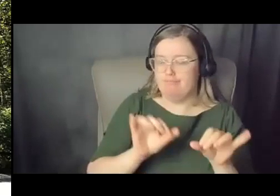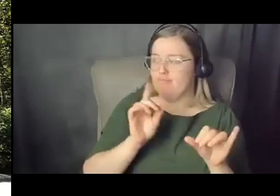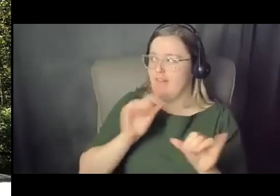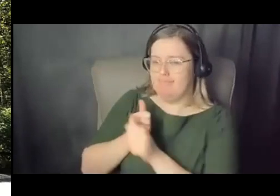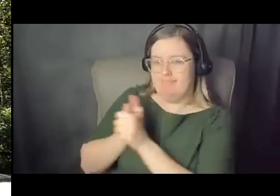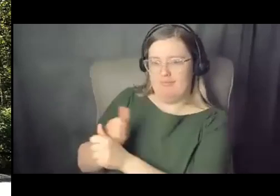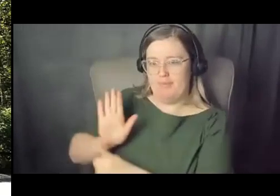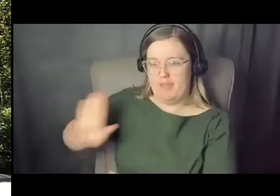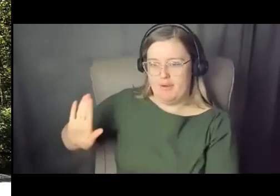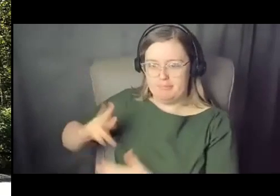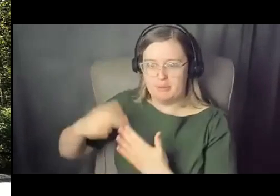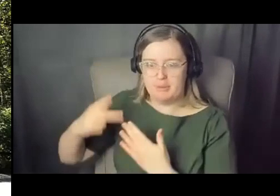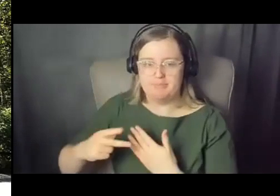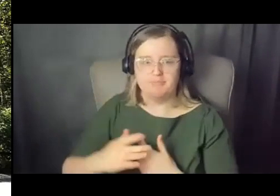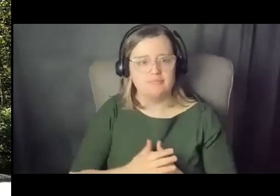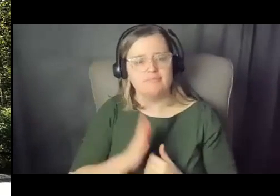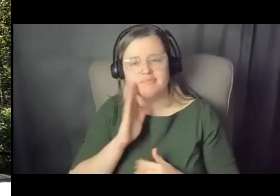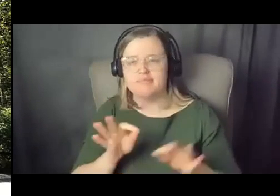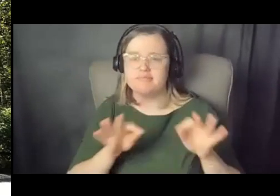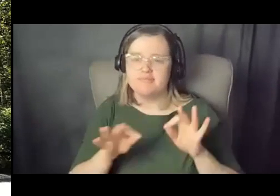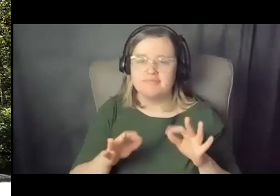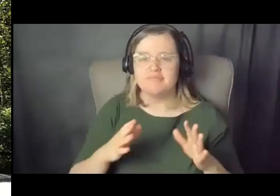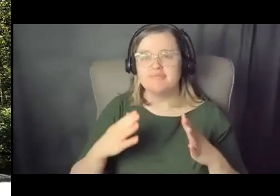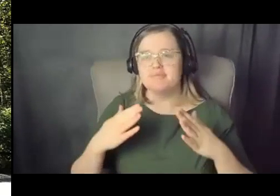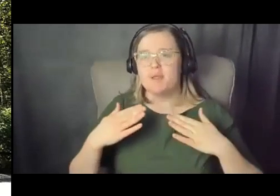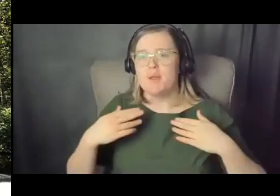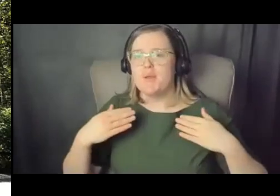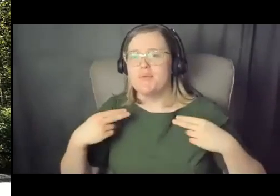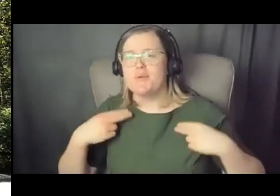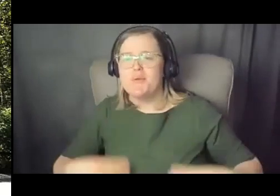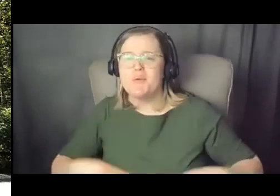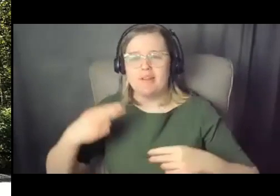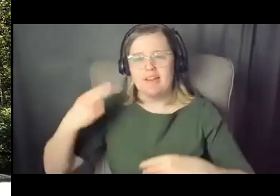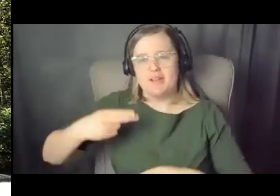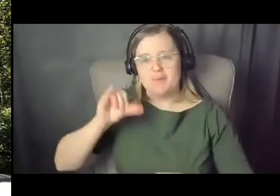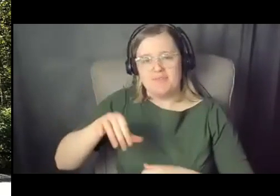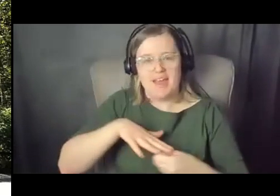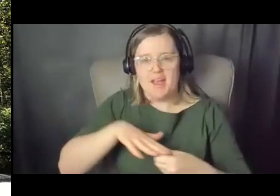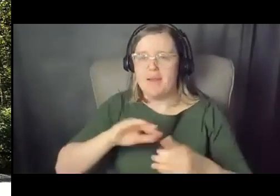you go town the trail, about the human history of the area and how it's affected the environment.